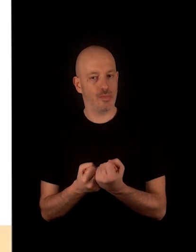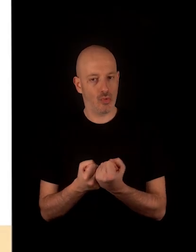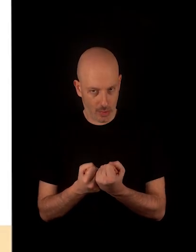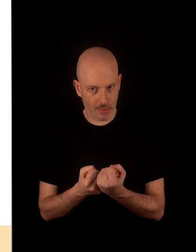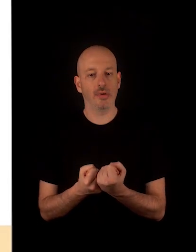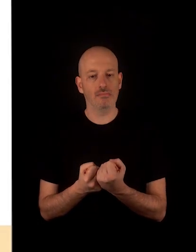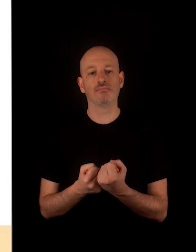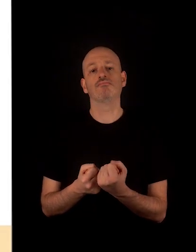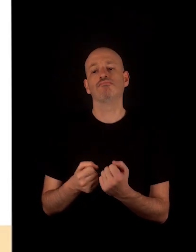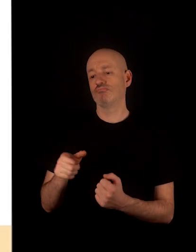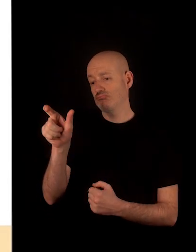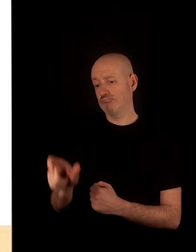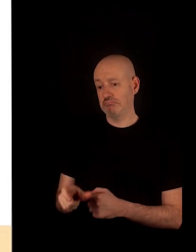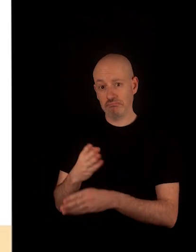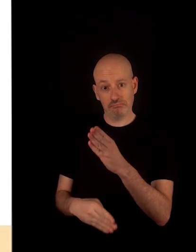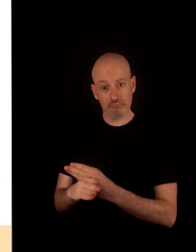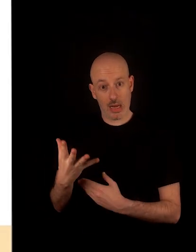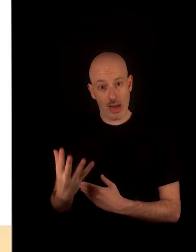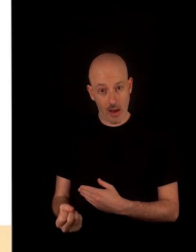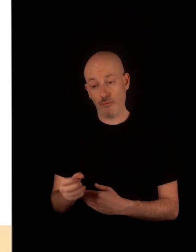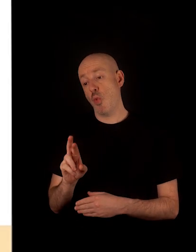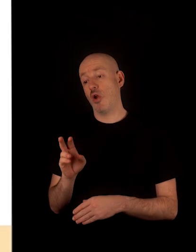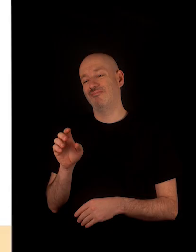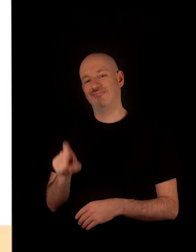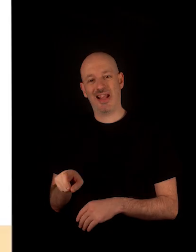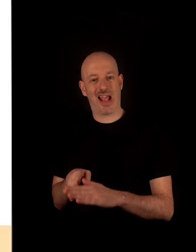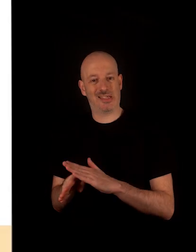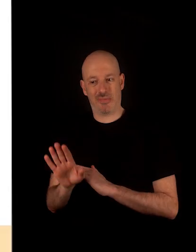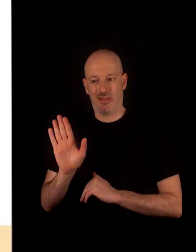These is again a fixed amount and is given to participants that reside